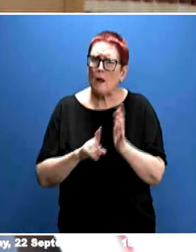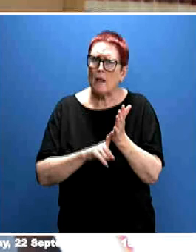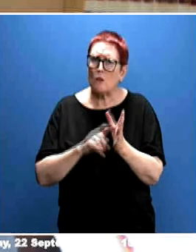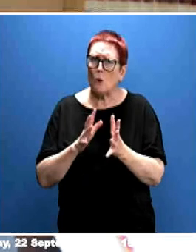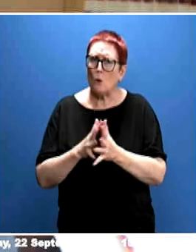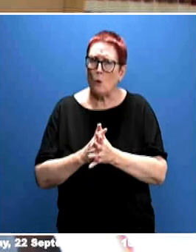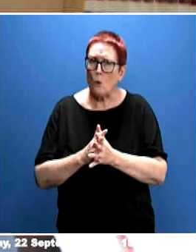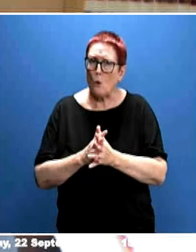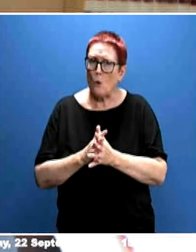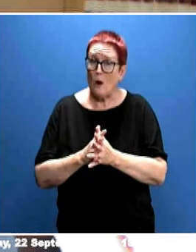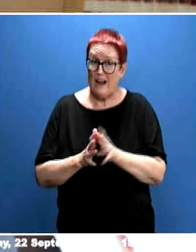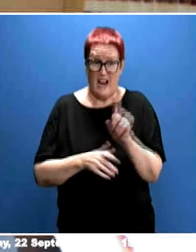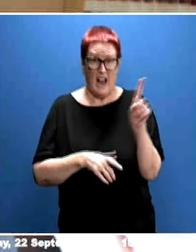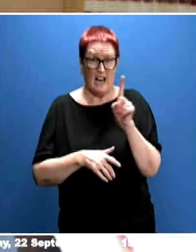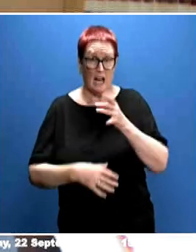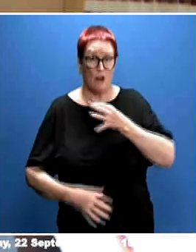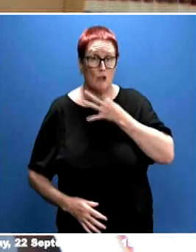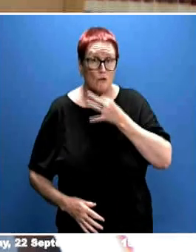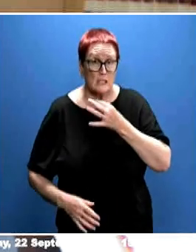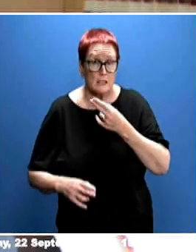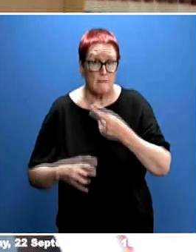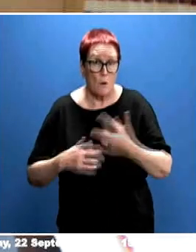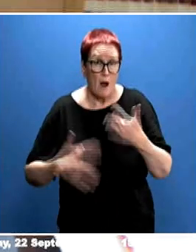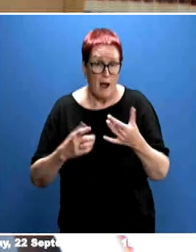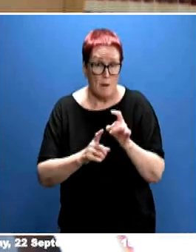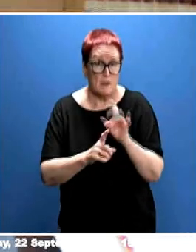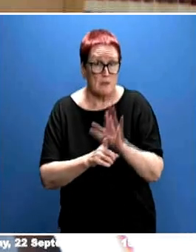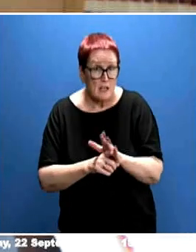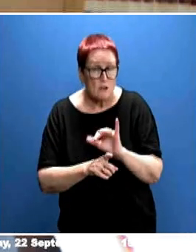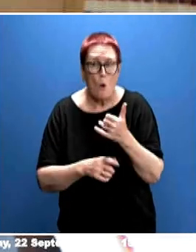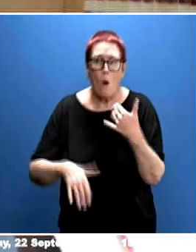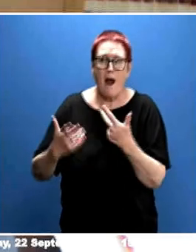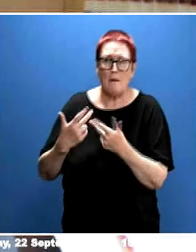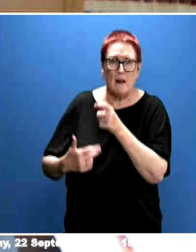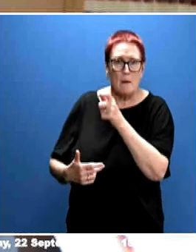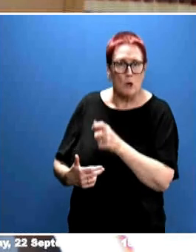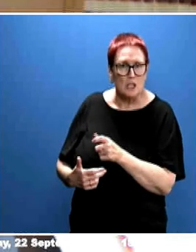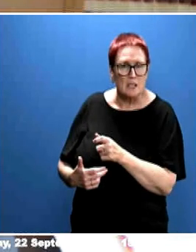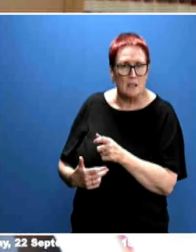a child causing significant harm to the child or another person. So the two things can be concurrent.